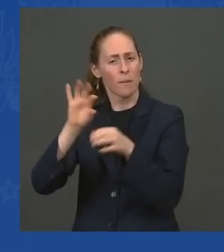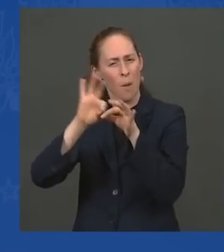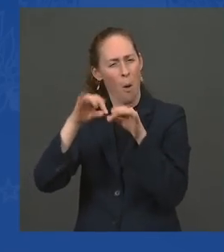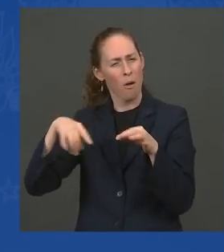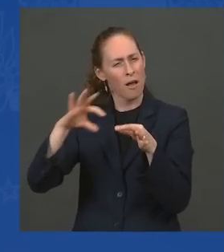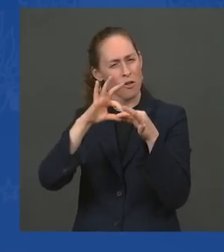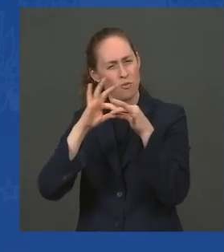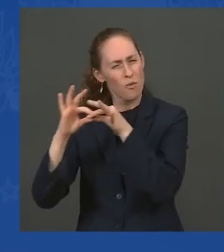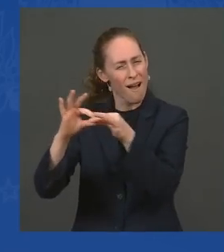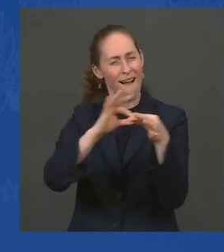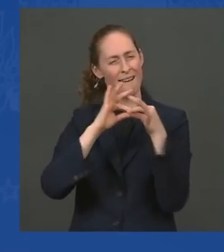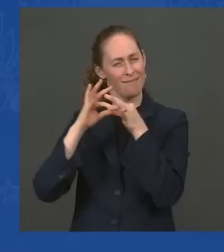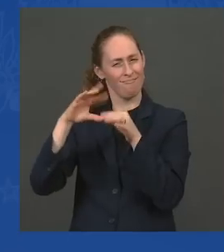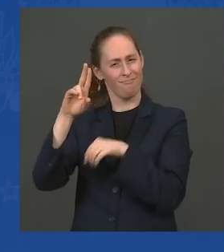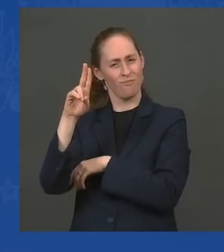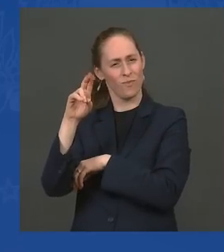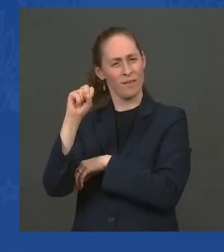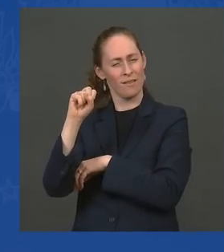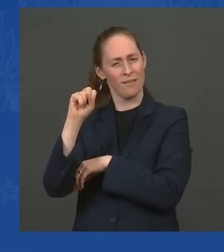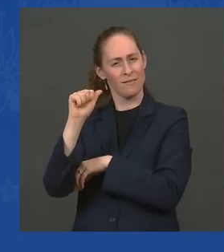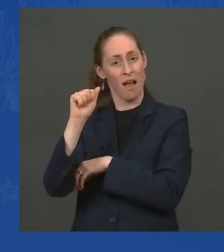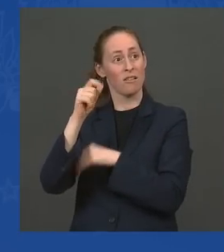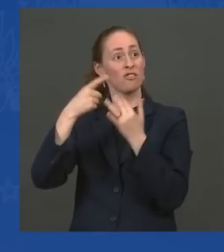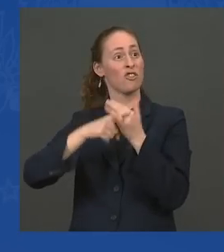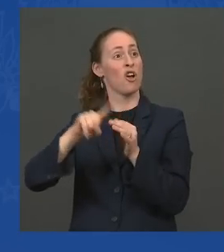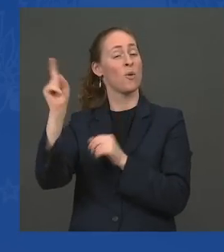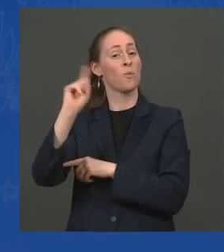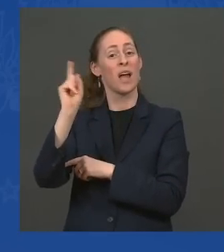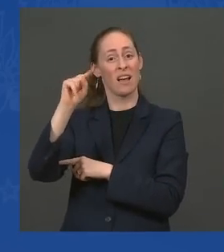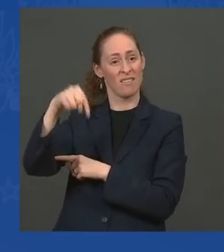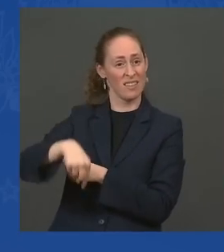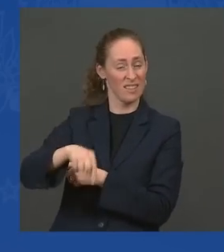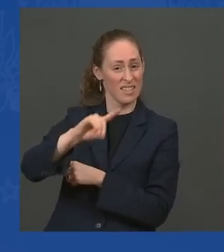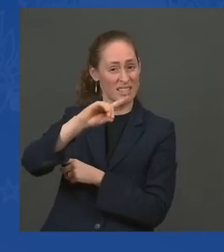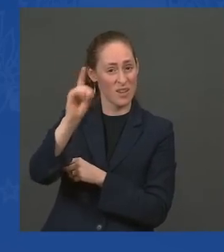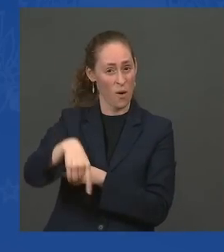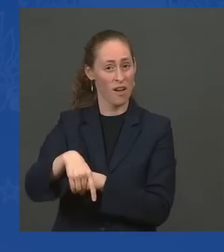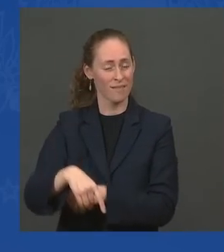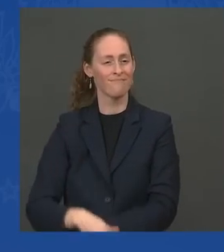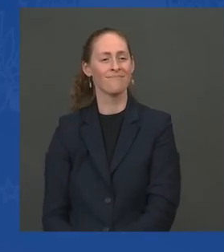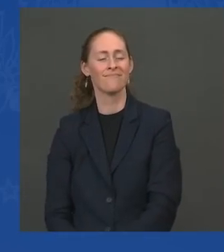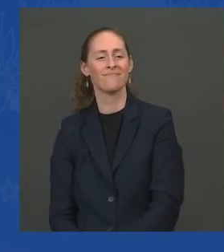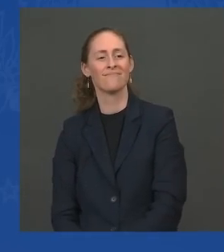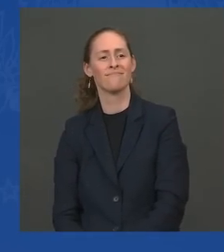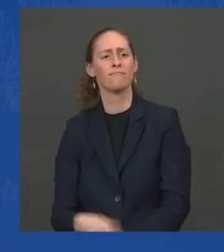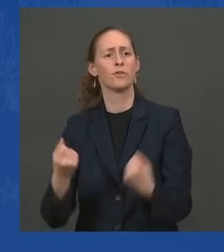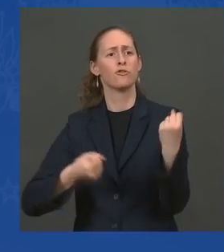And it starts here in Detroit. In the auto industry, Detroit is leading the world in electric vehicles.